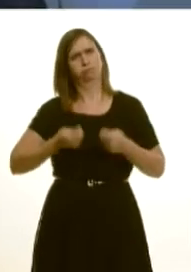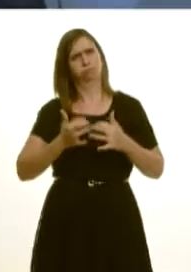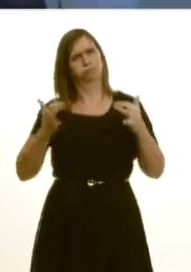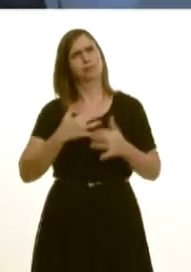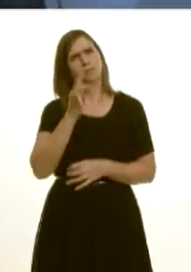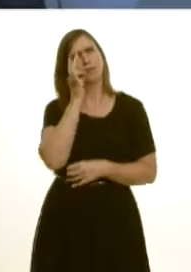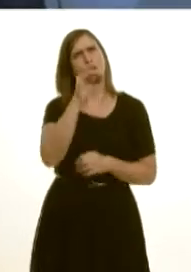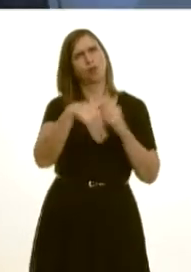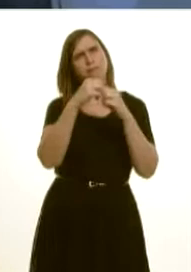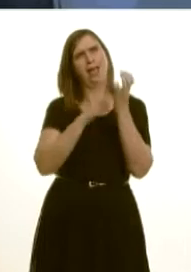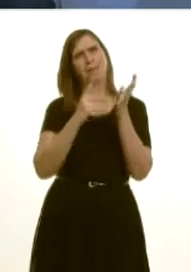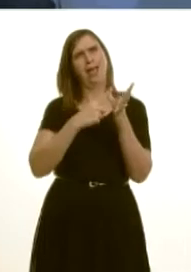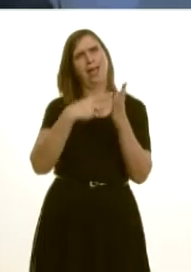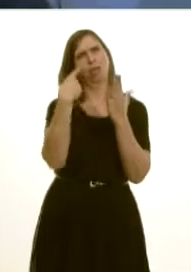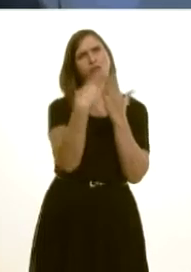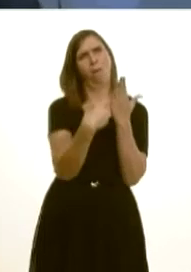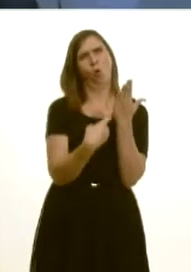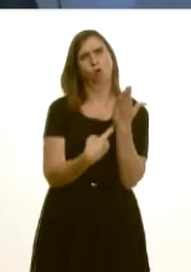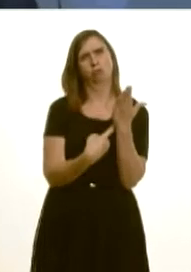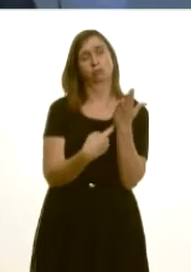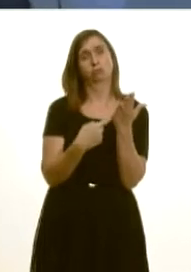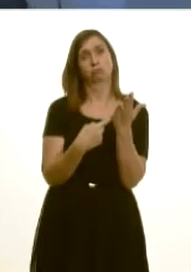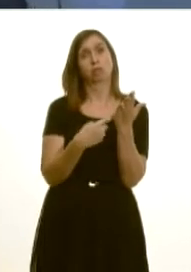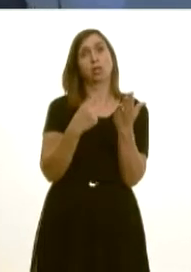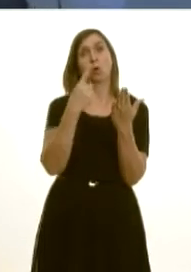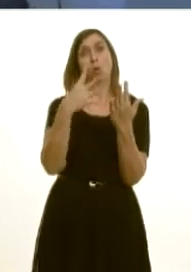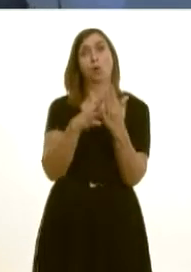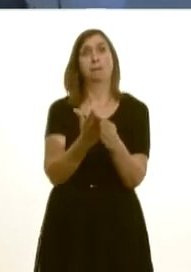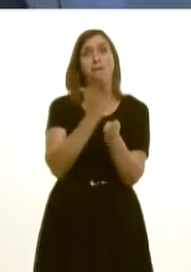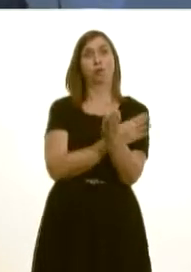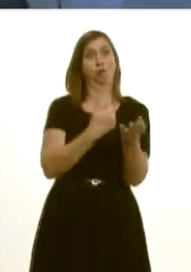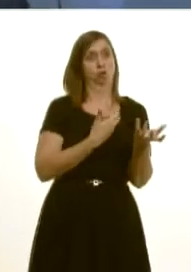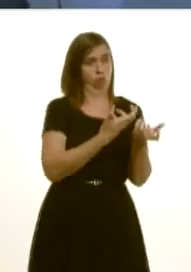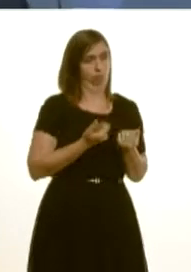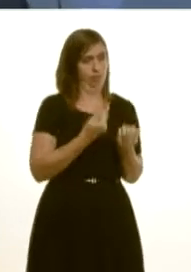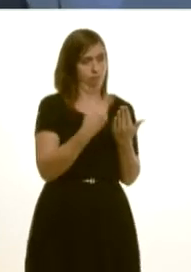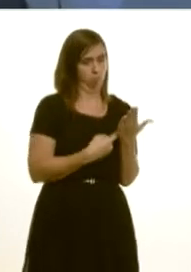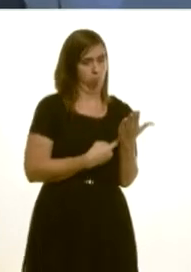Association report that was laid before Members the week before that. The BMA then looked